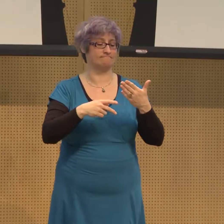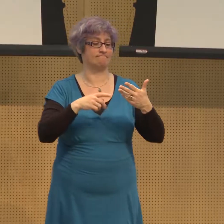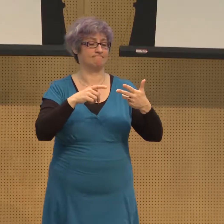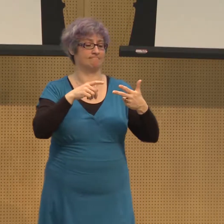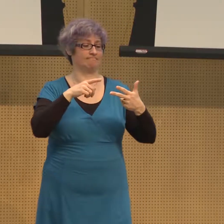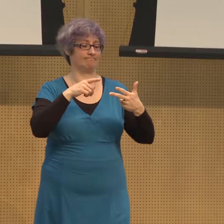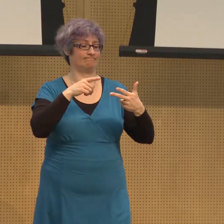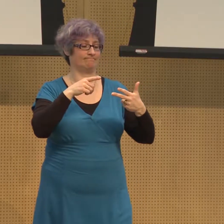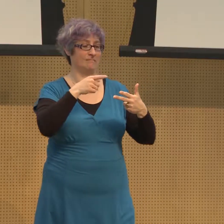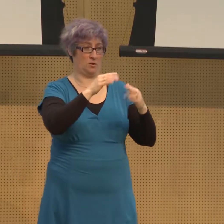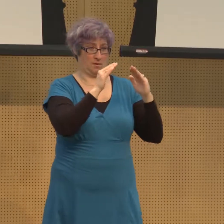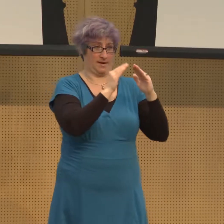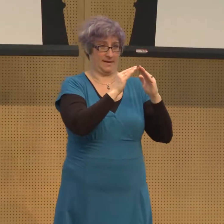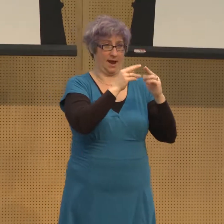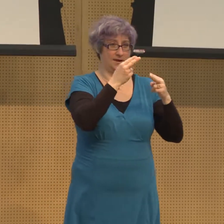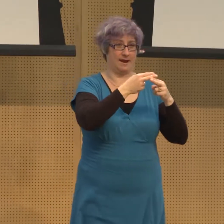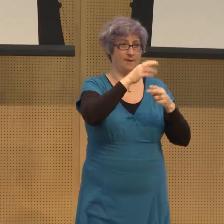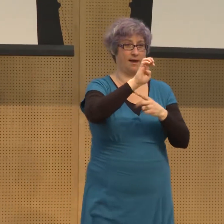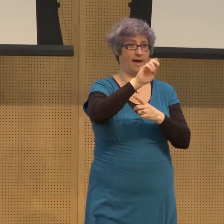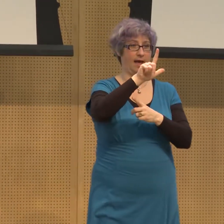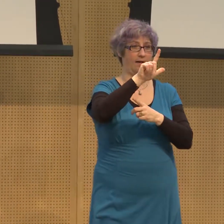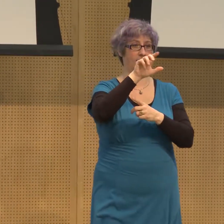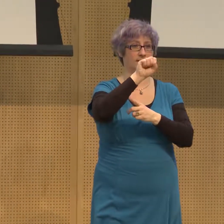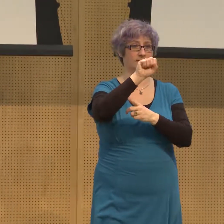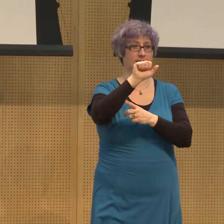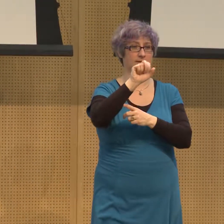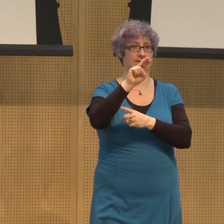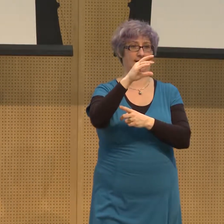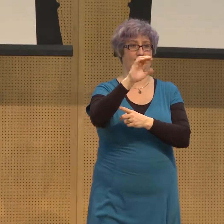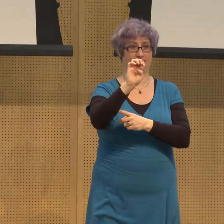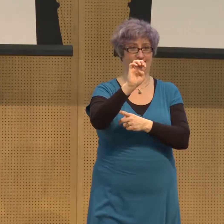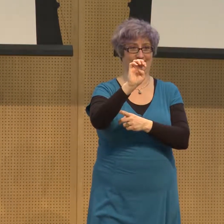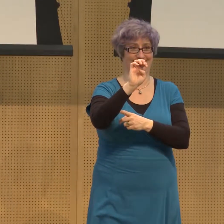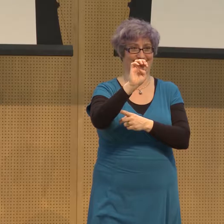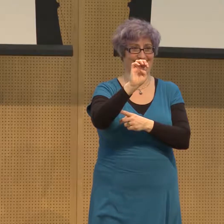They are involved in the rural sign language program.